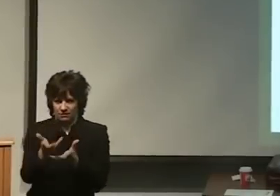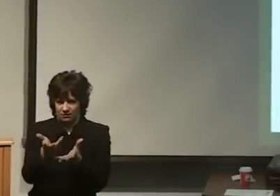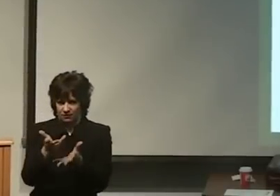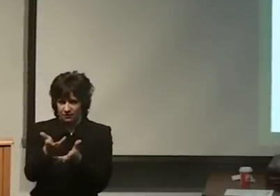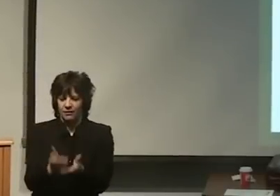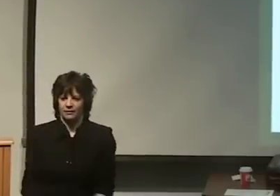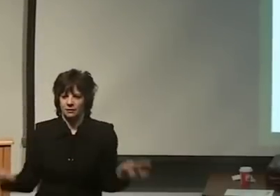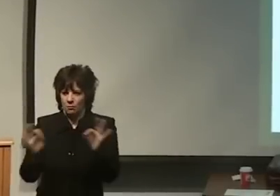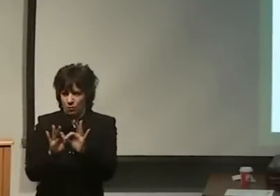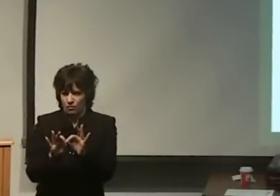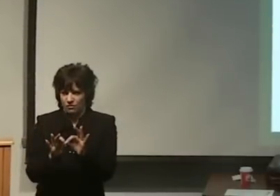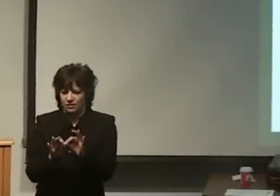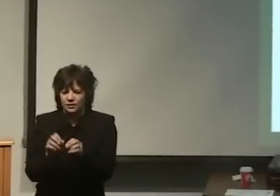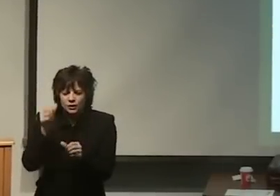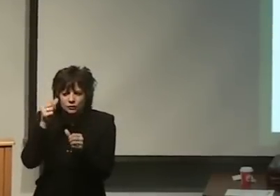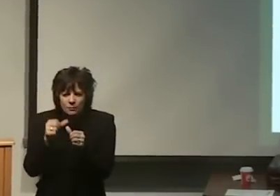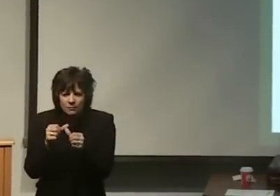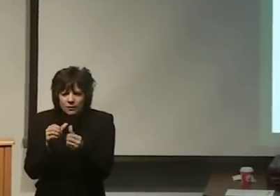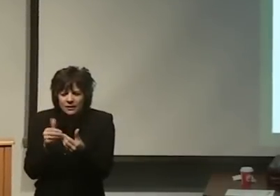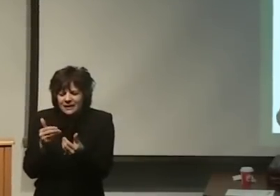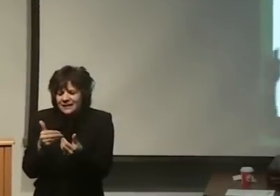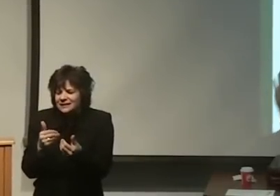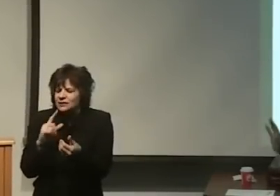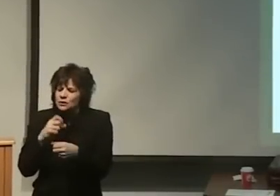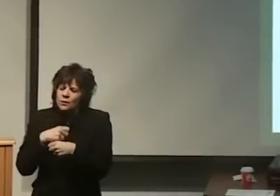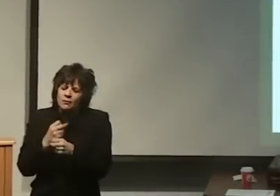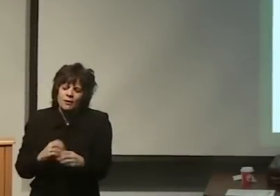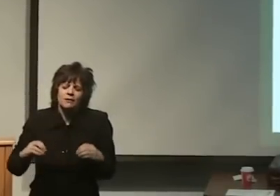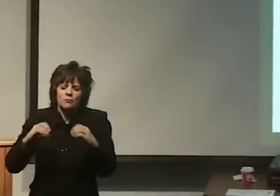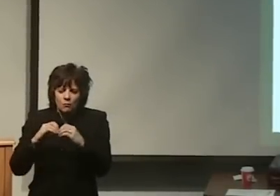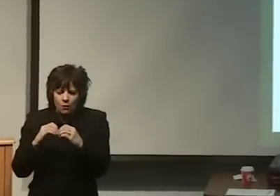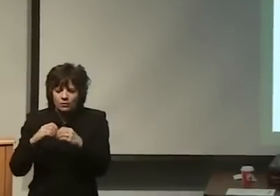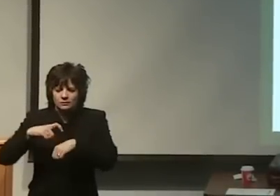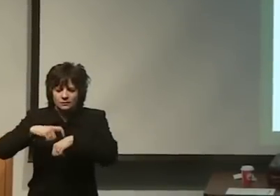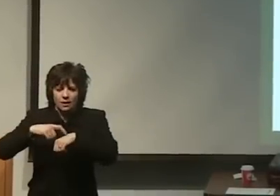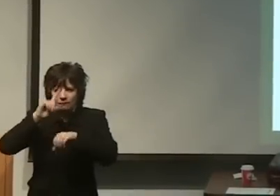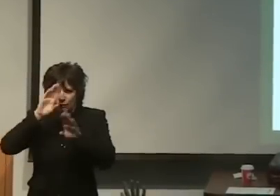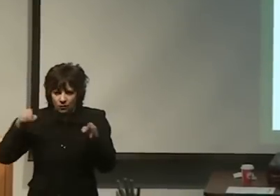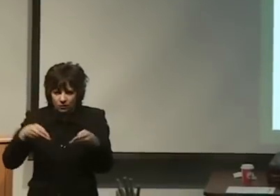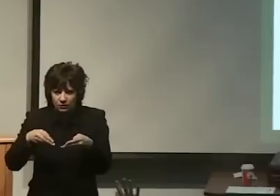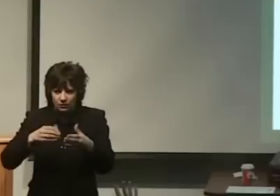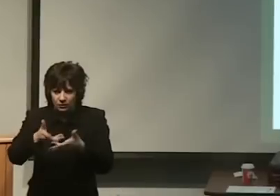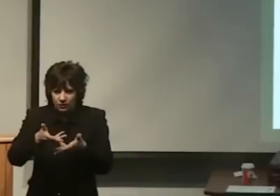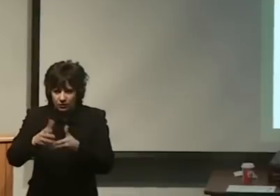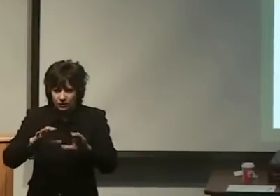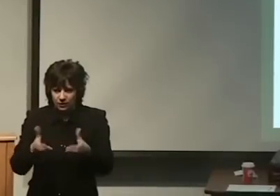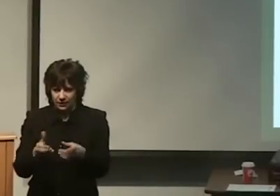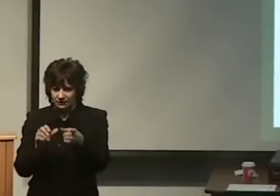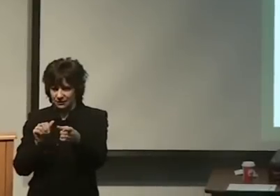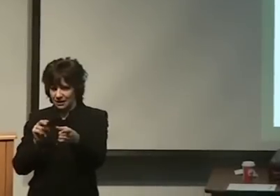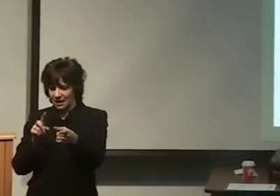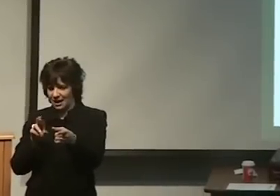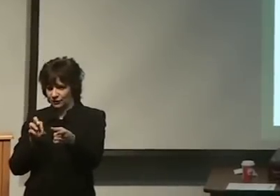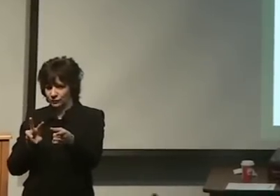All I want to do is actually make more class time. I'll email them the assignment before class